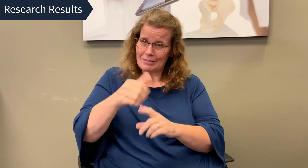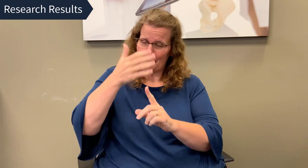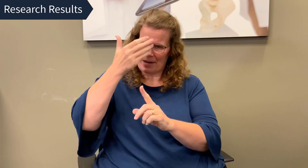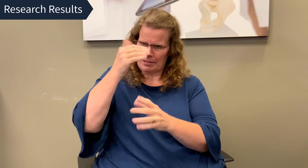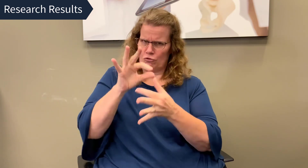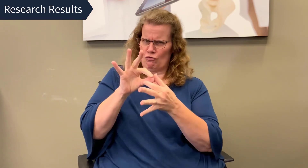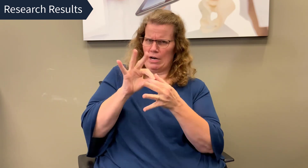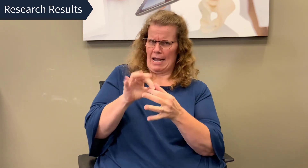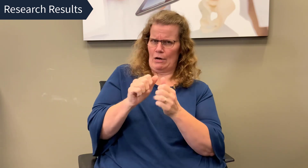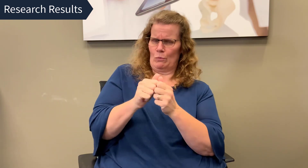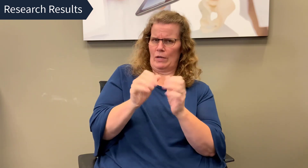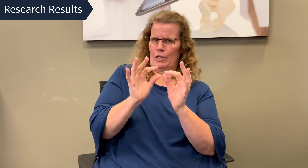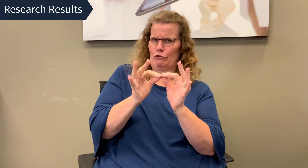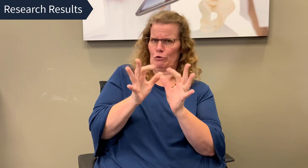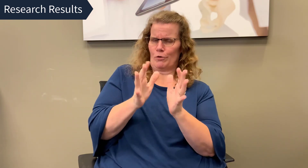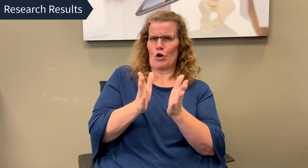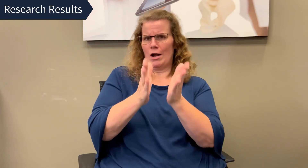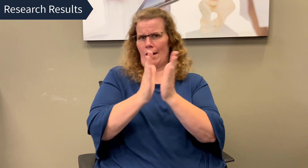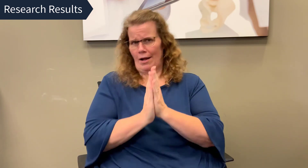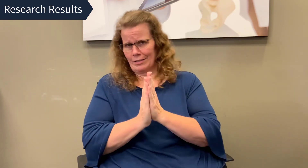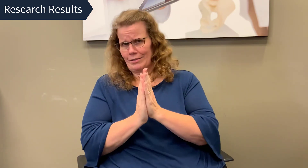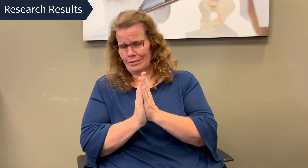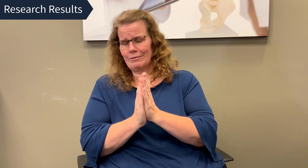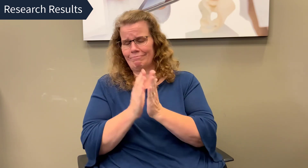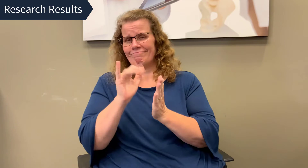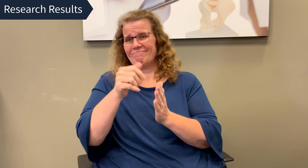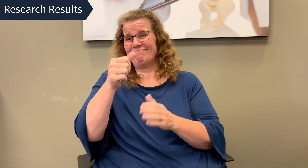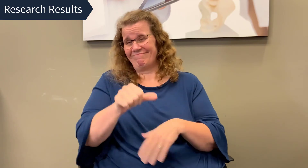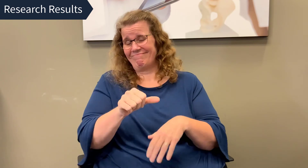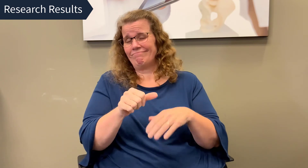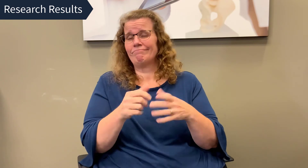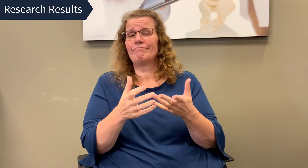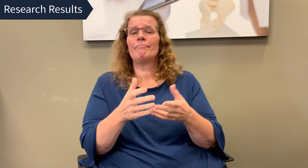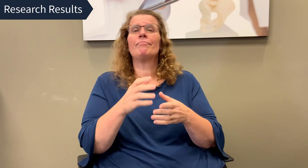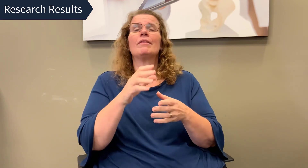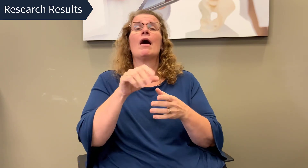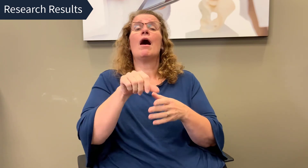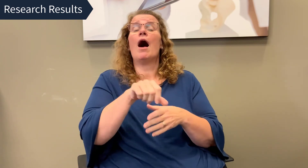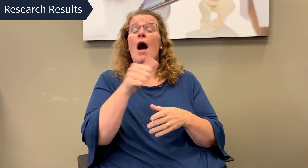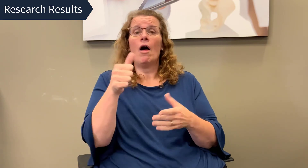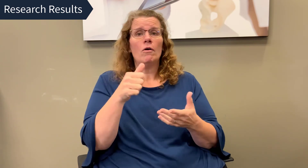an appointment, or 48.2% of the time, the reason for that denial was